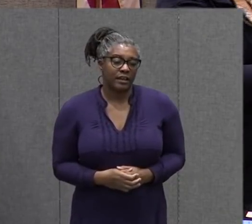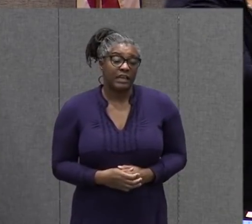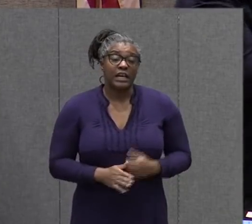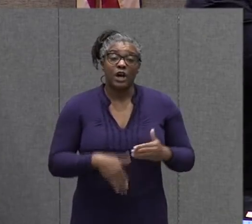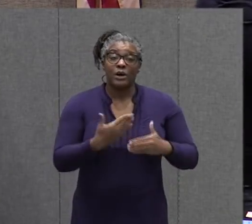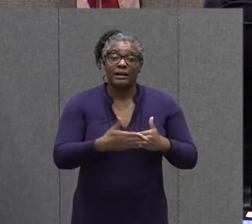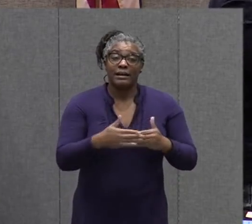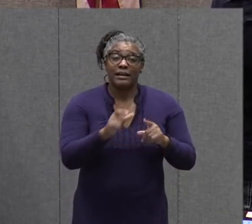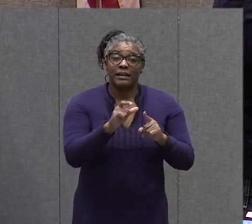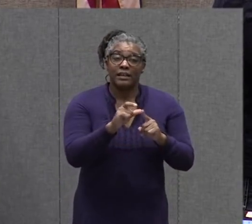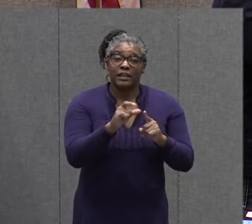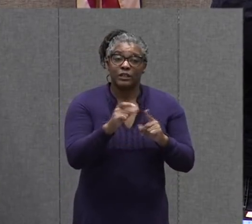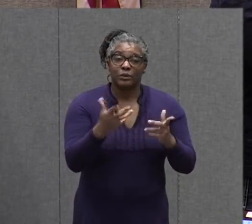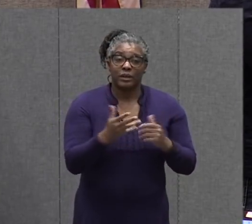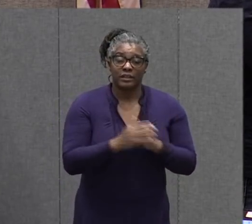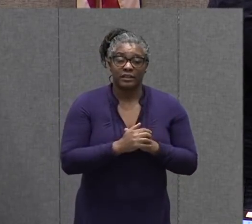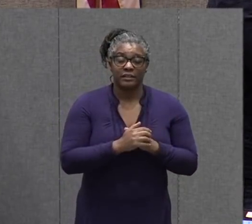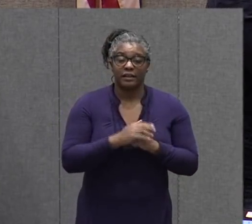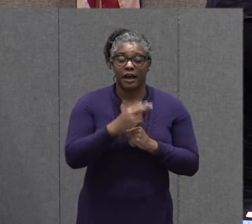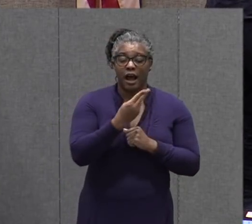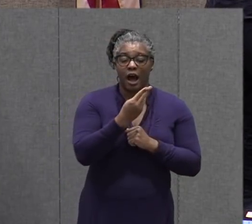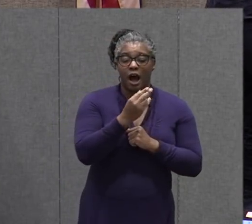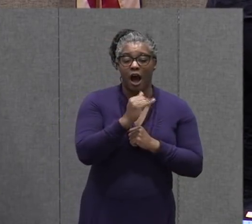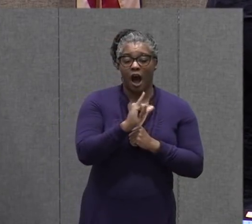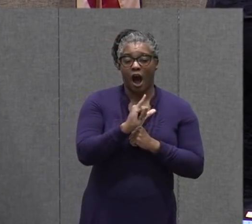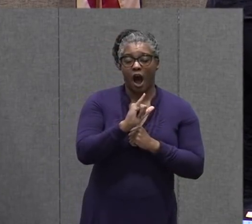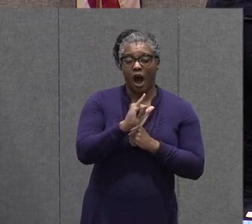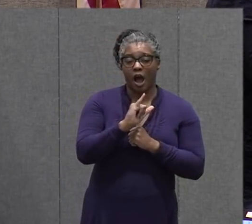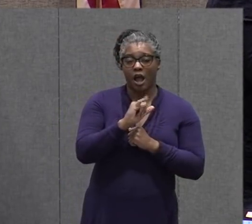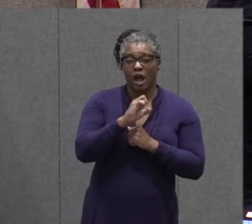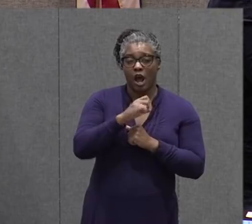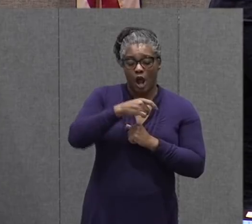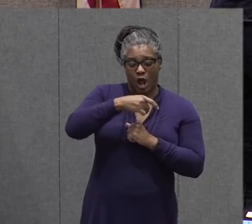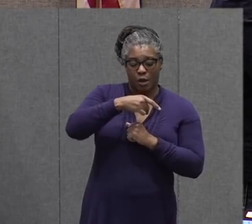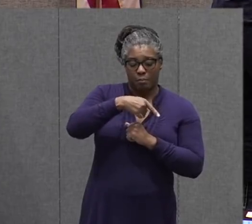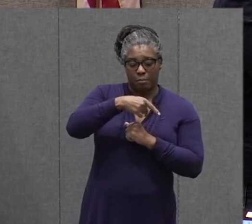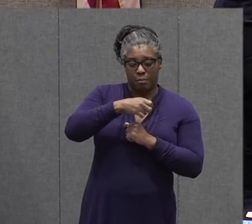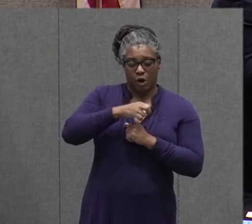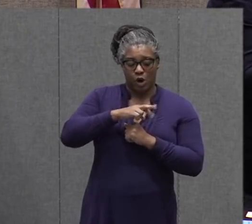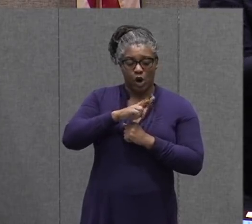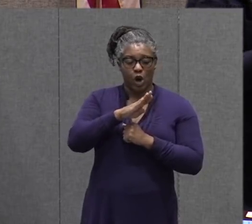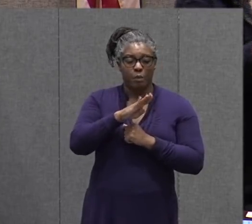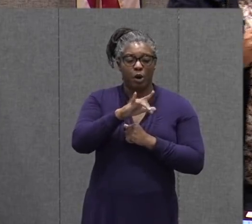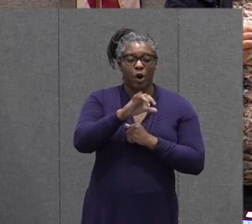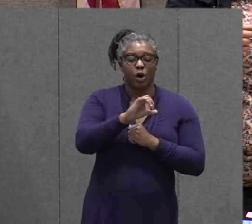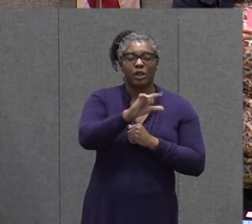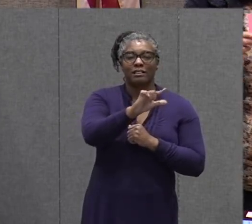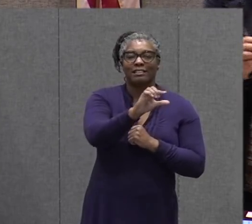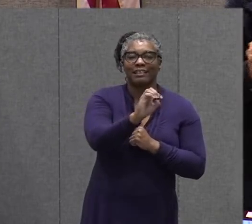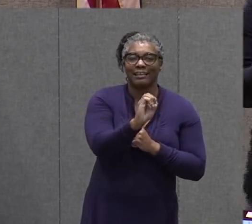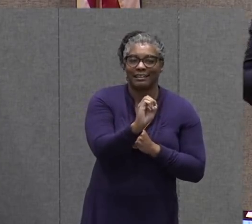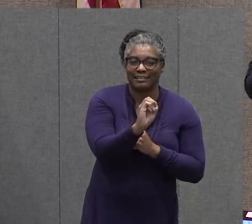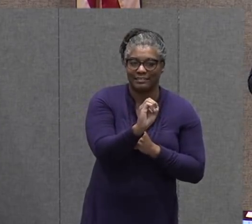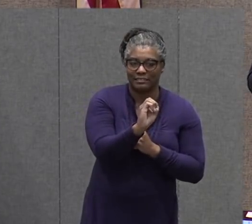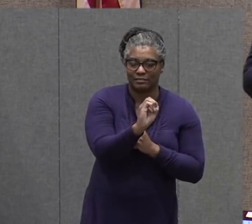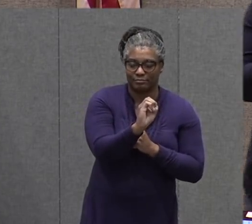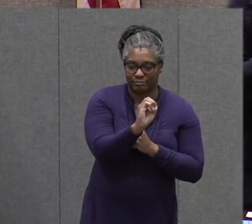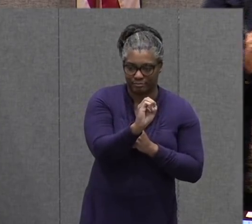[Miss Martindale] Hyperbole, hyperbole. [Miss Garcia] I was gonna say hyperbole, [Miss Martindale] but that's how my fifth graders always say it.